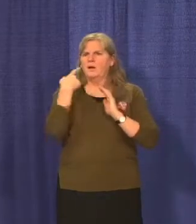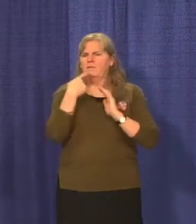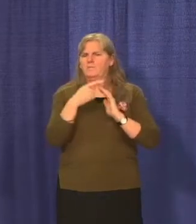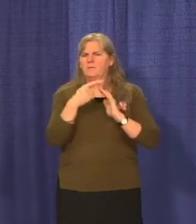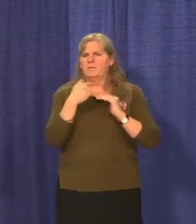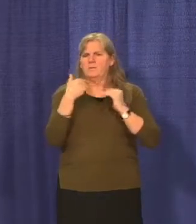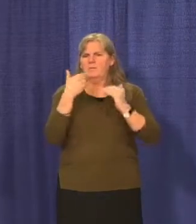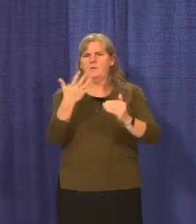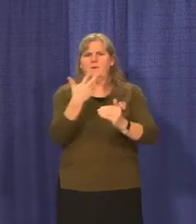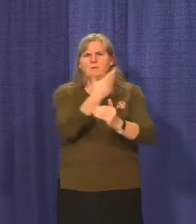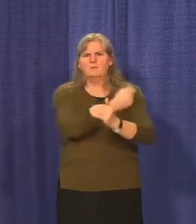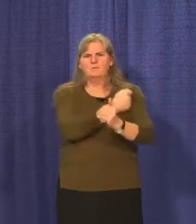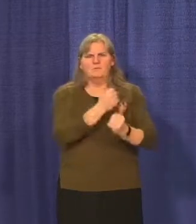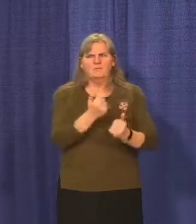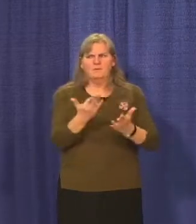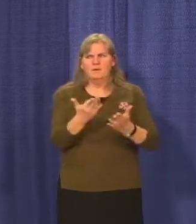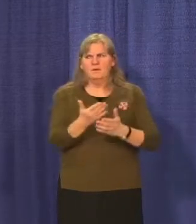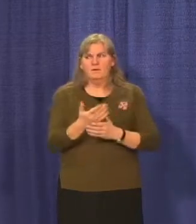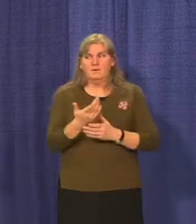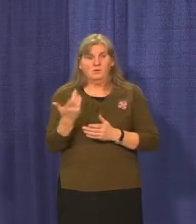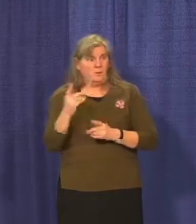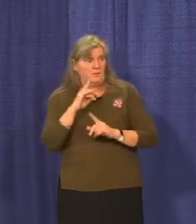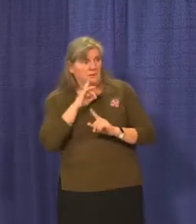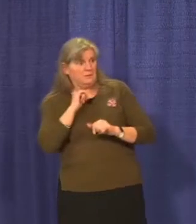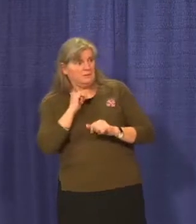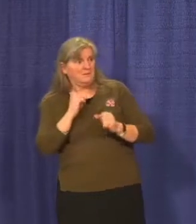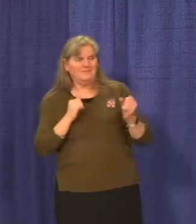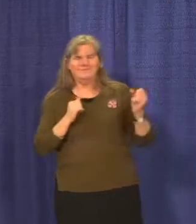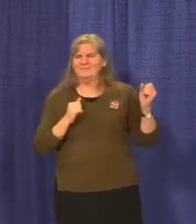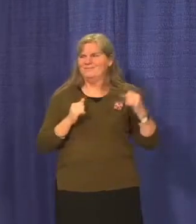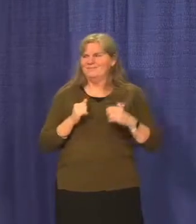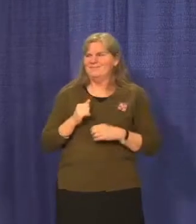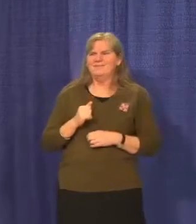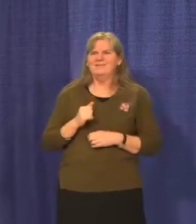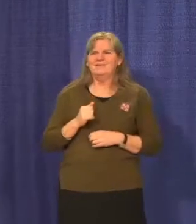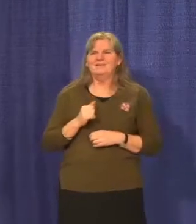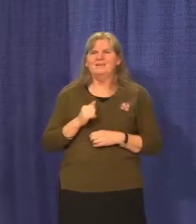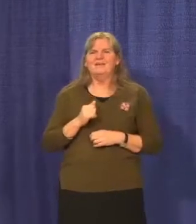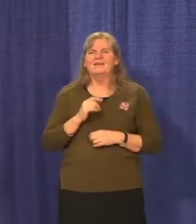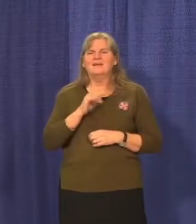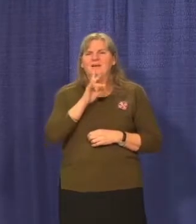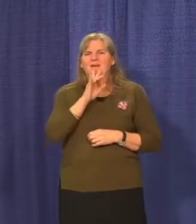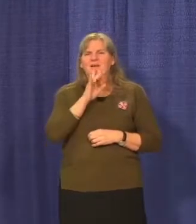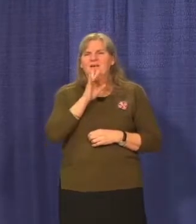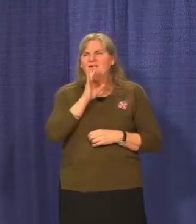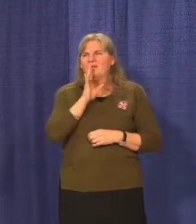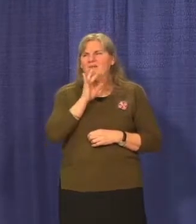be able to get vaccinated?